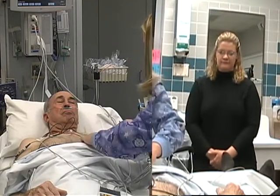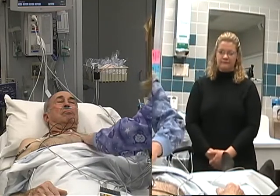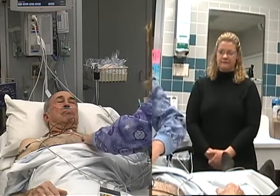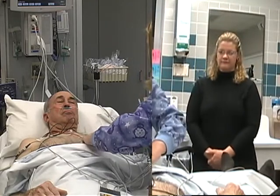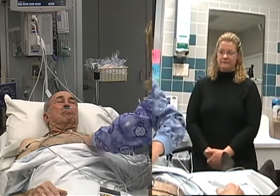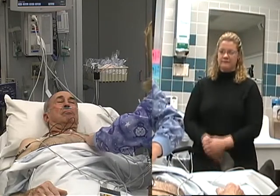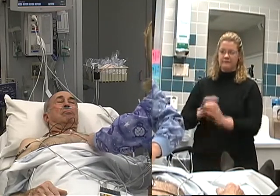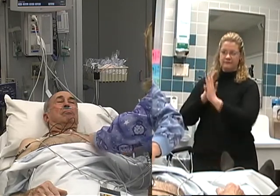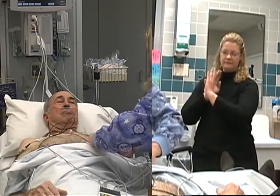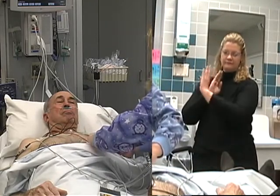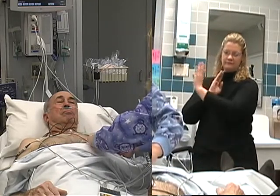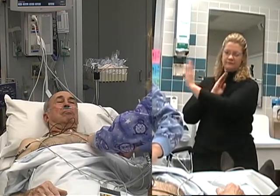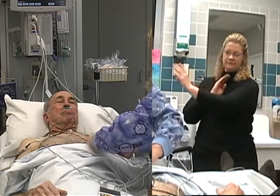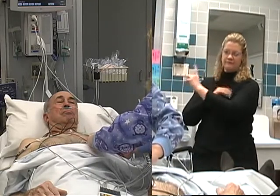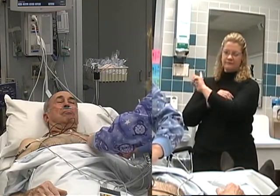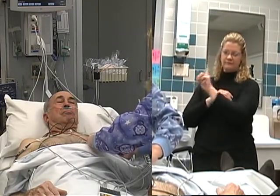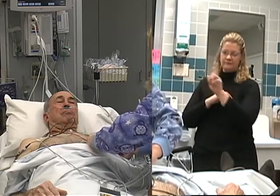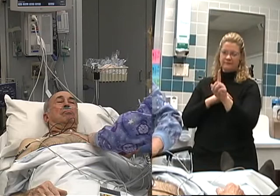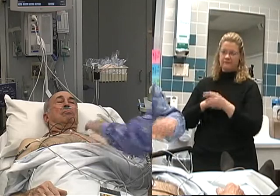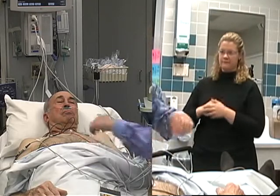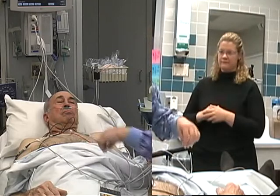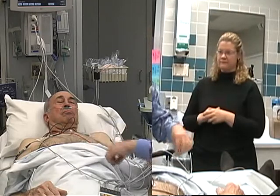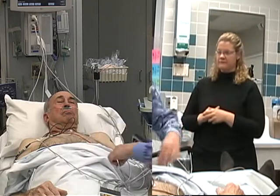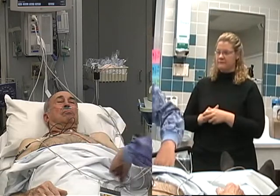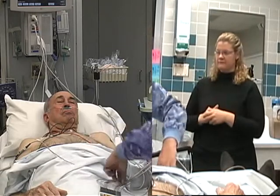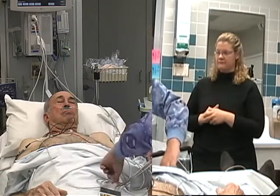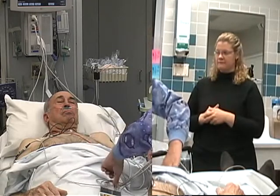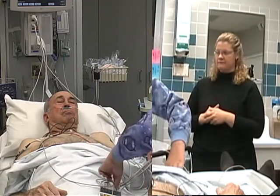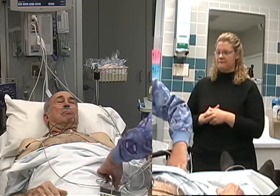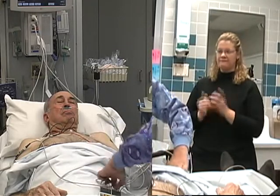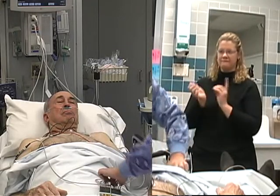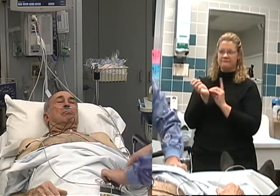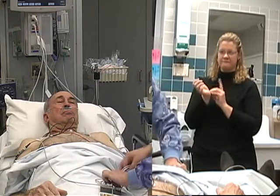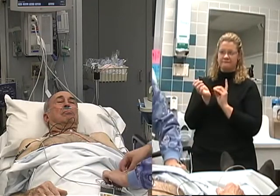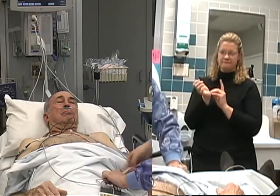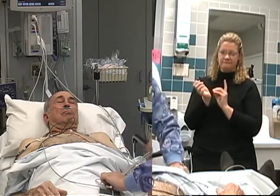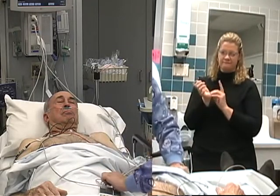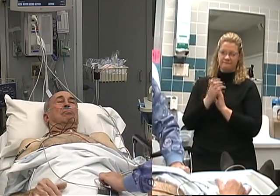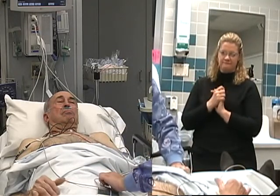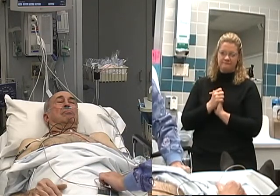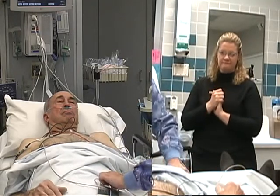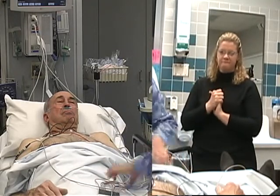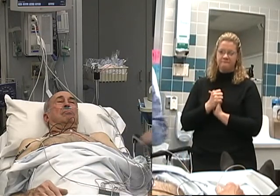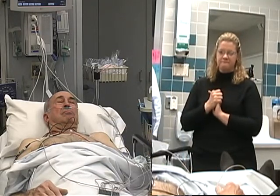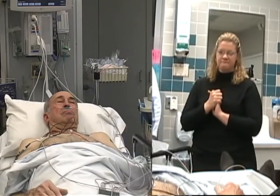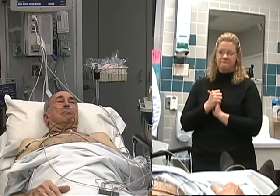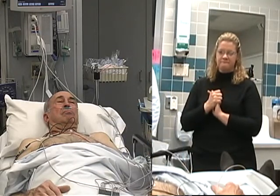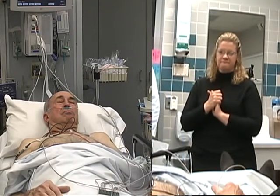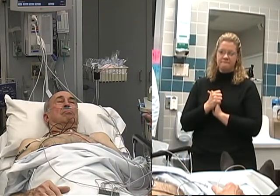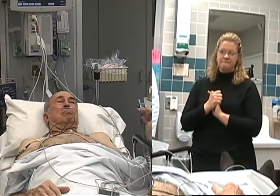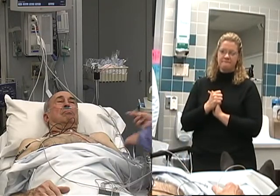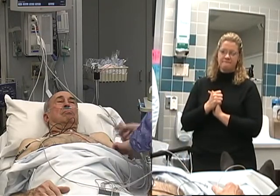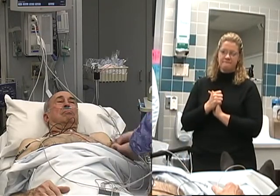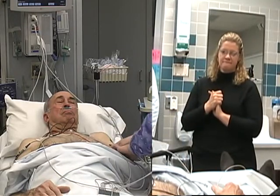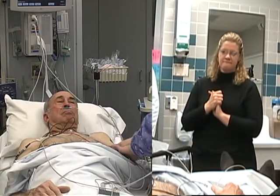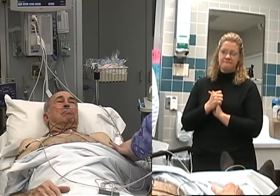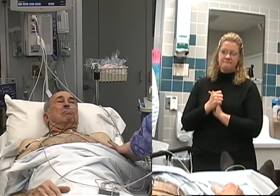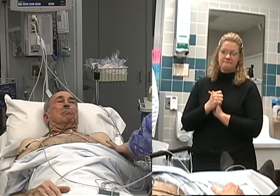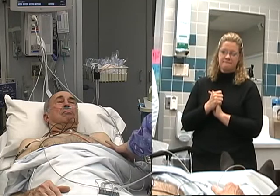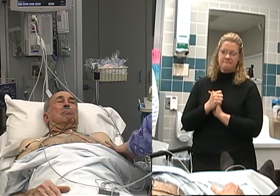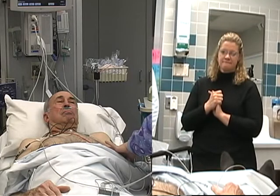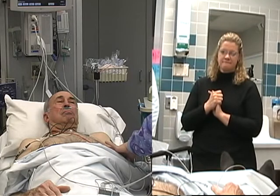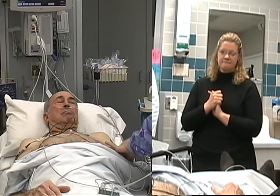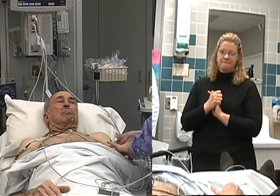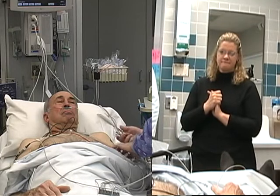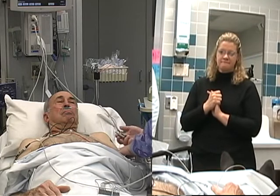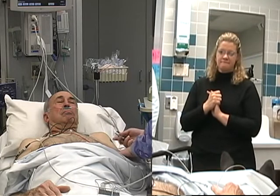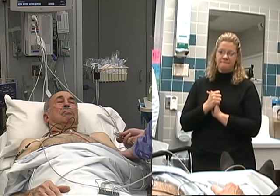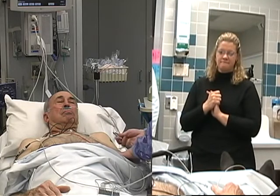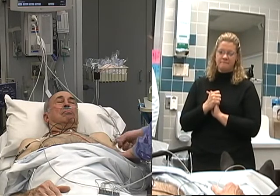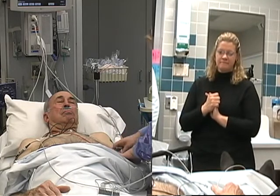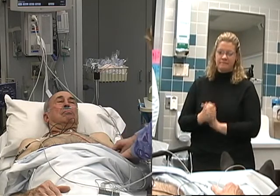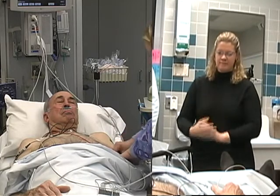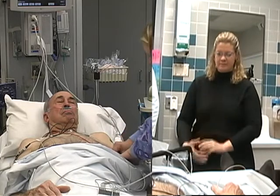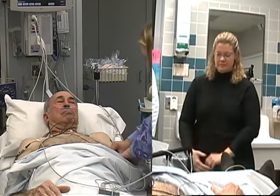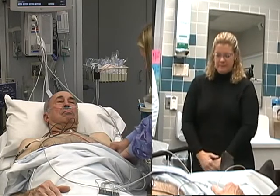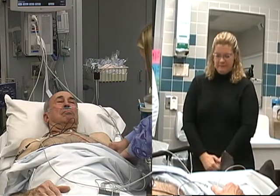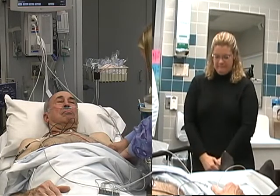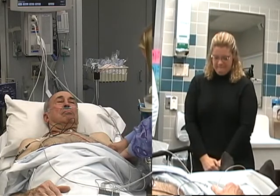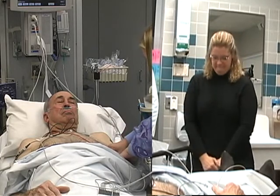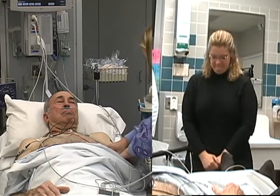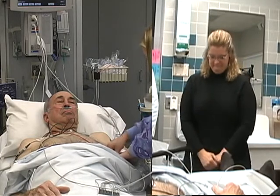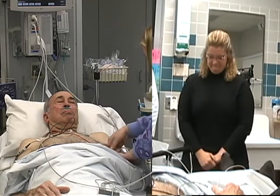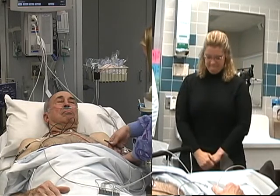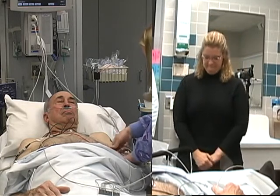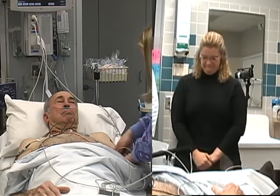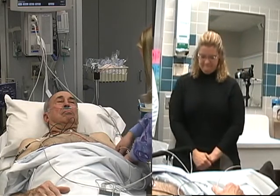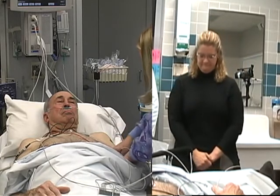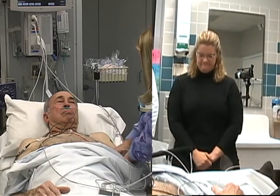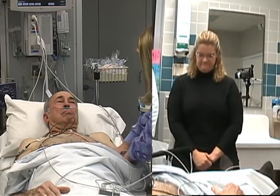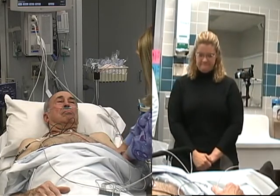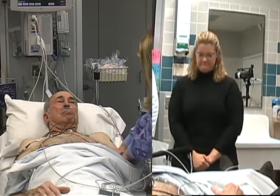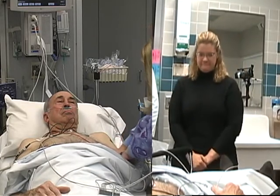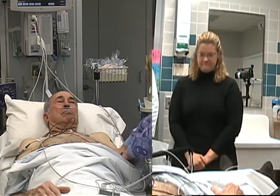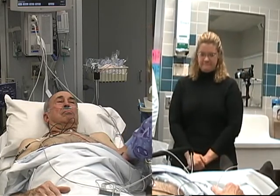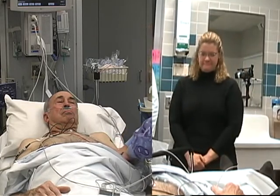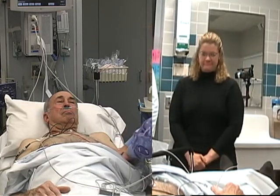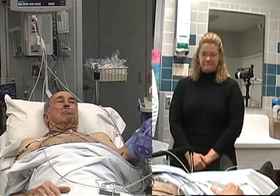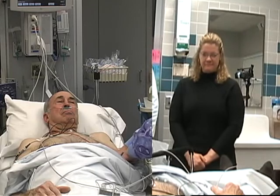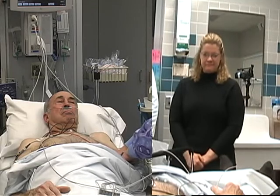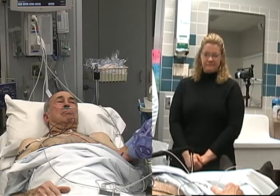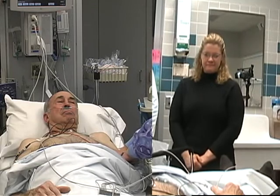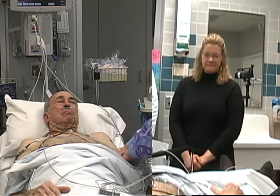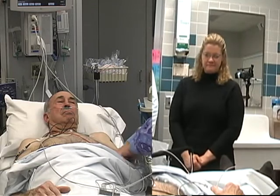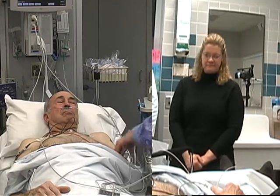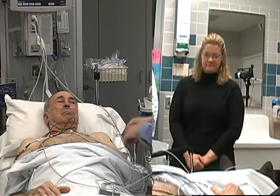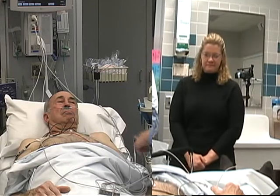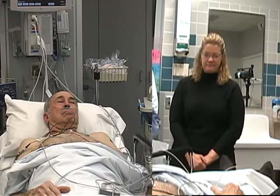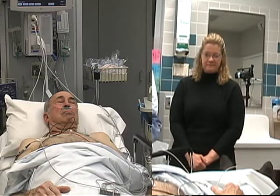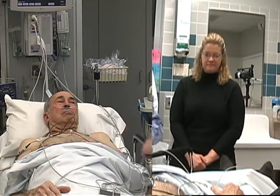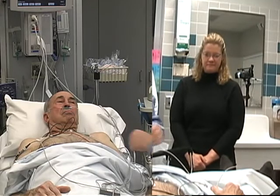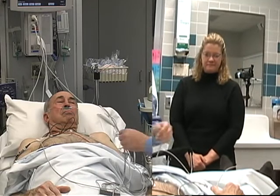We're gonna just relax.